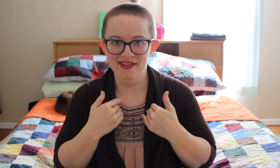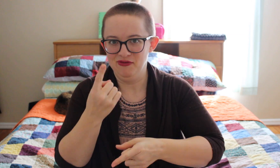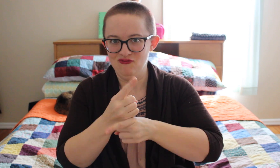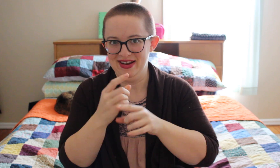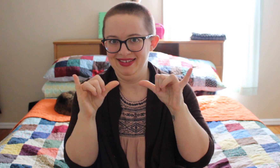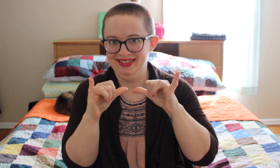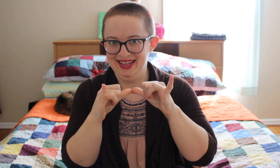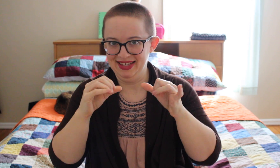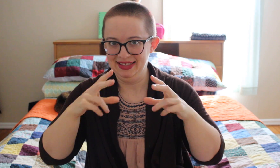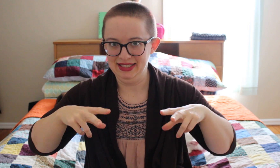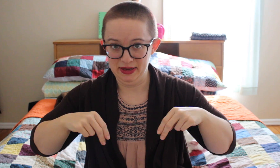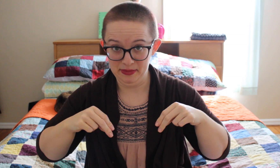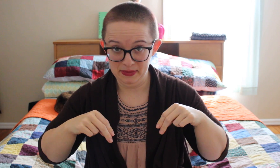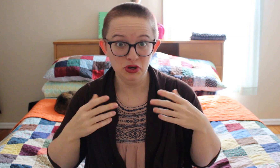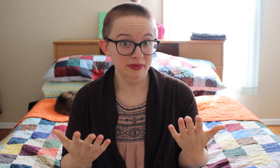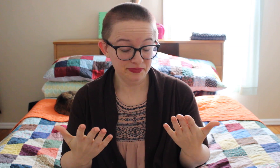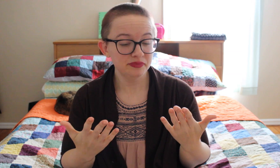is you always have the right size diaper.